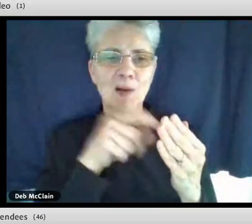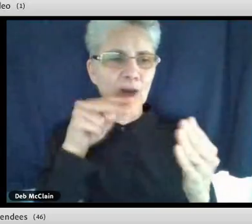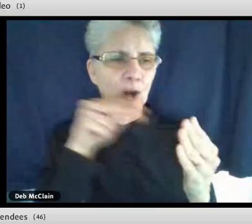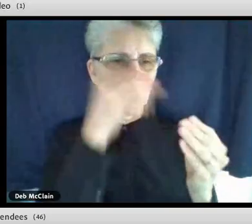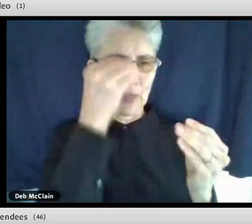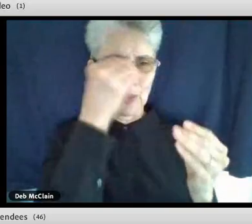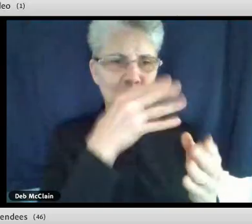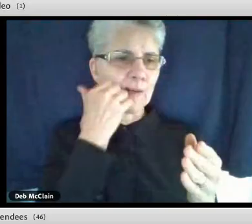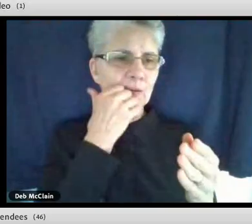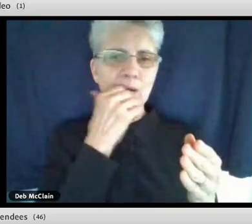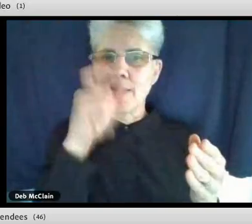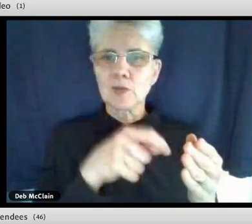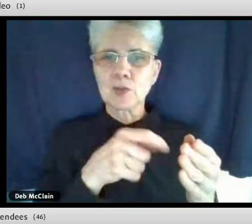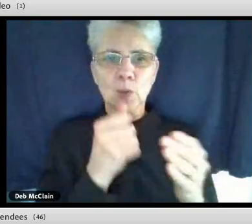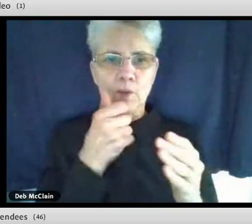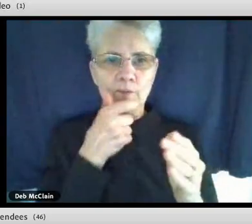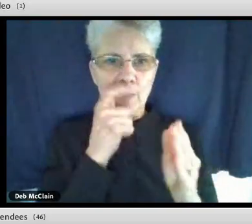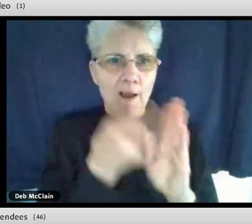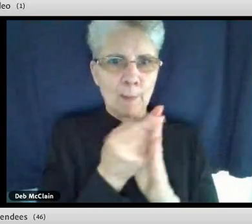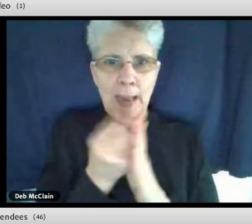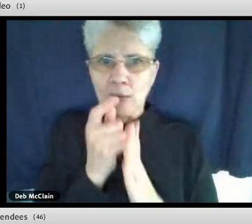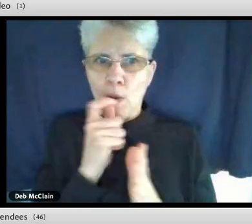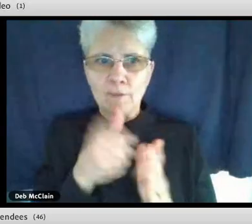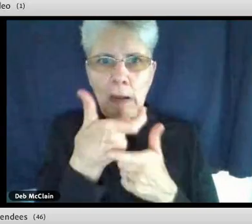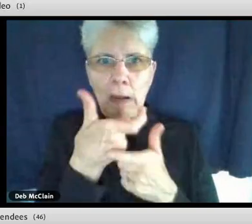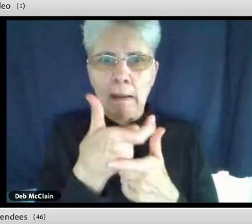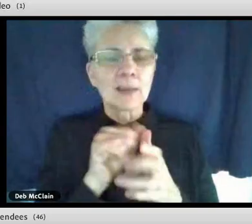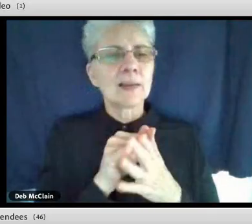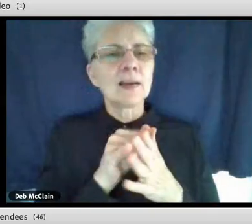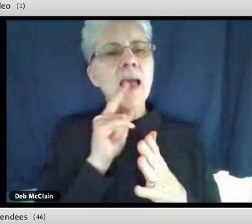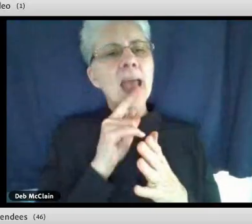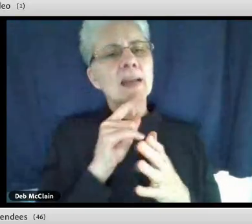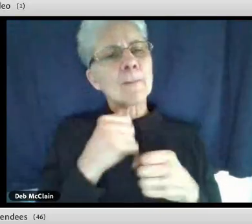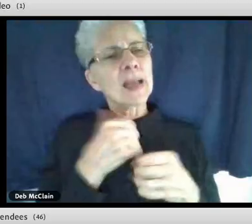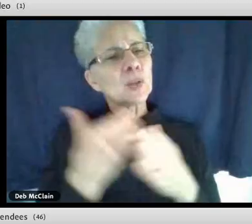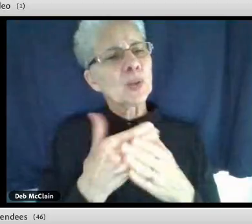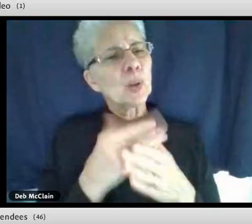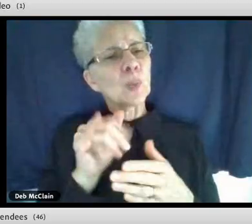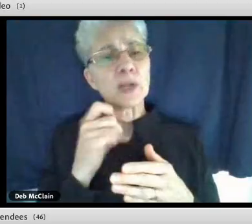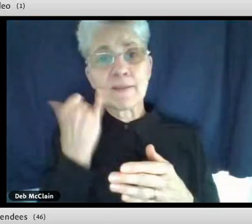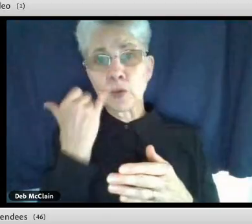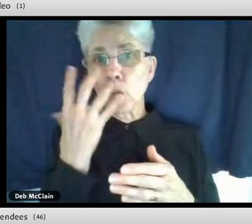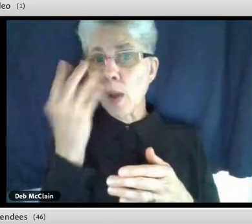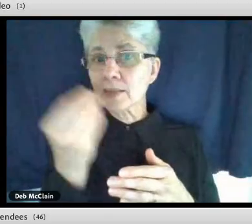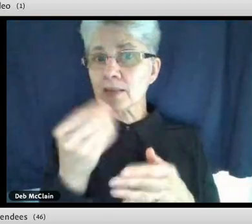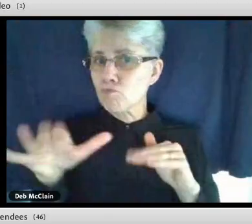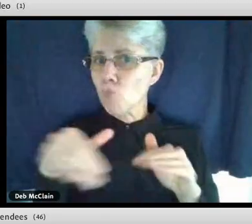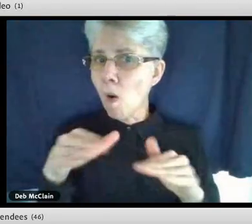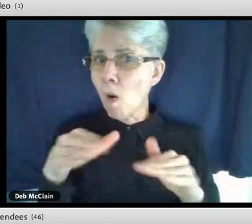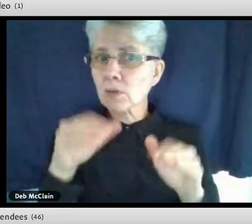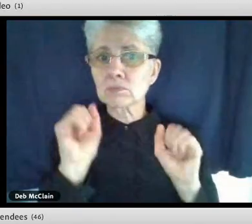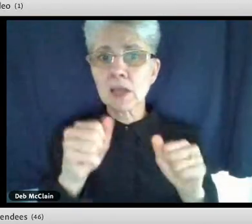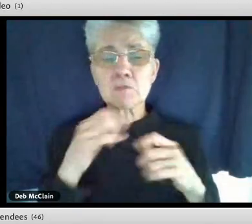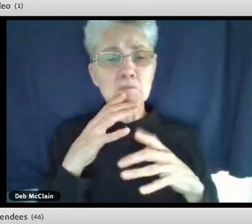If you can go outside, walk. You know, make time for yourself. Plan out a schedule.